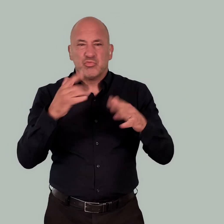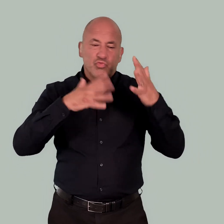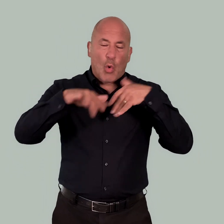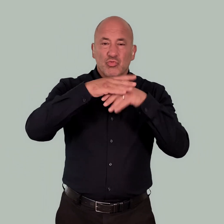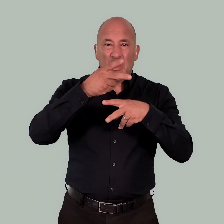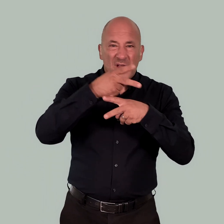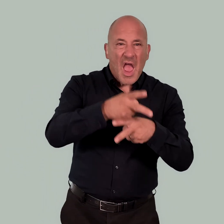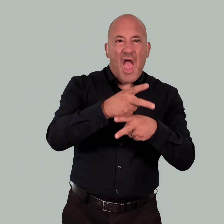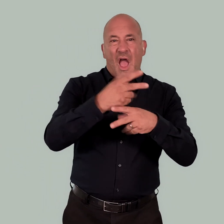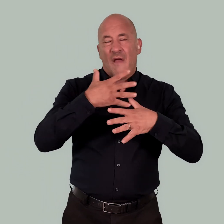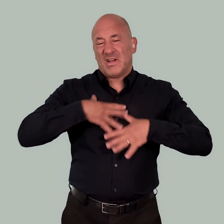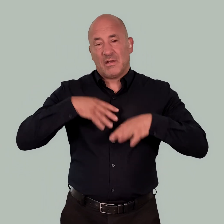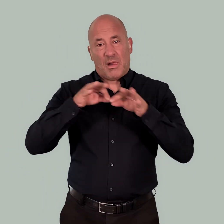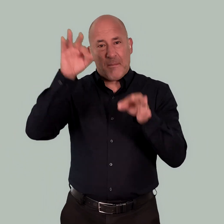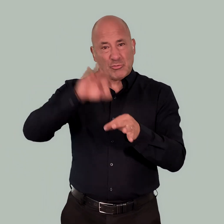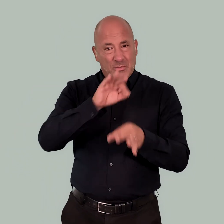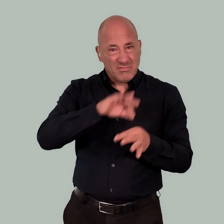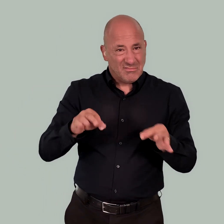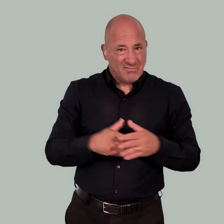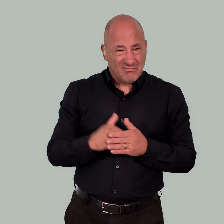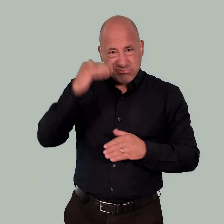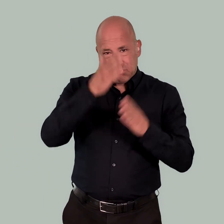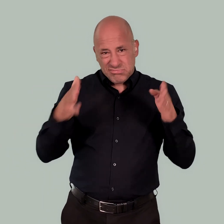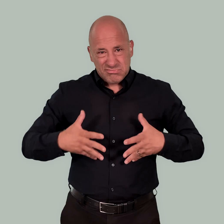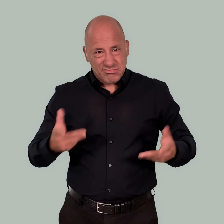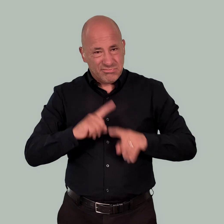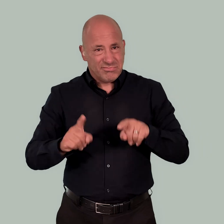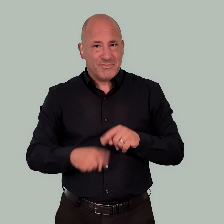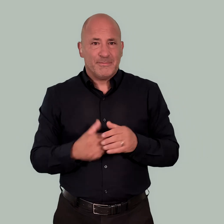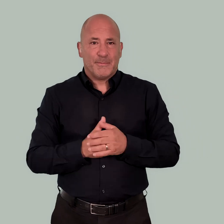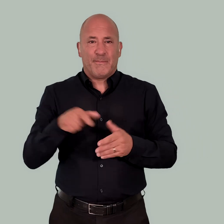social care and physical measurements.